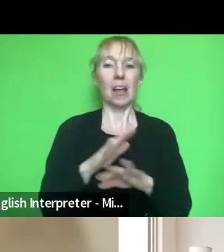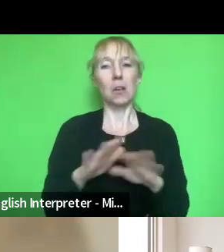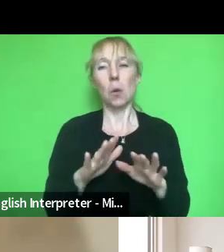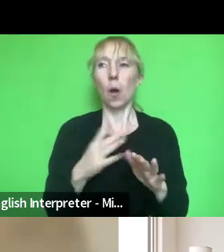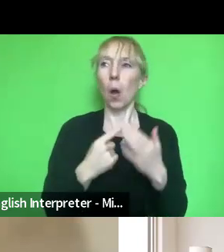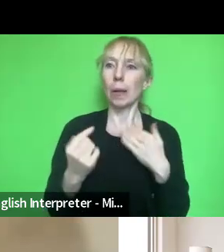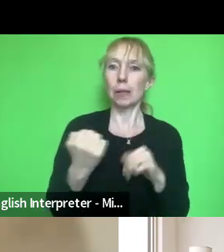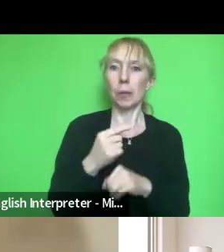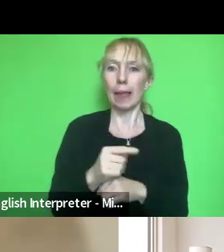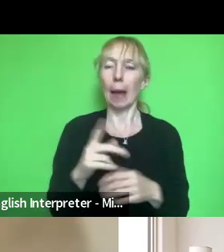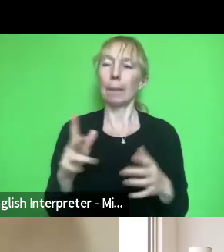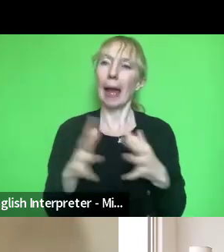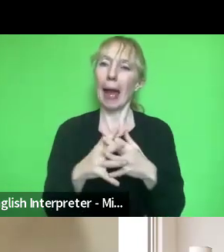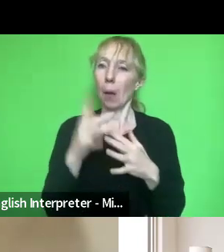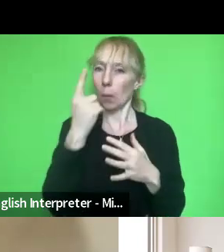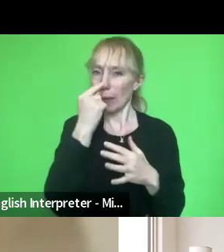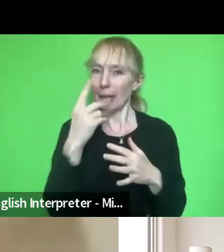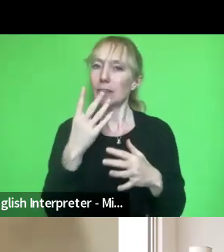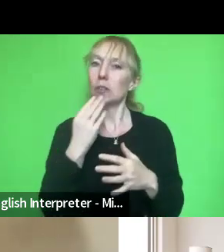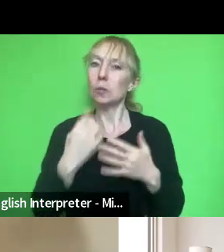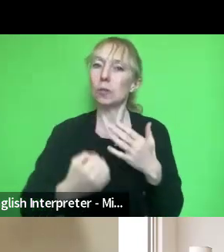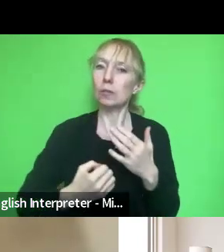but looking at how that can all be used to help develop your career even further.